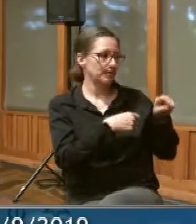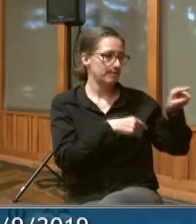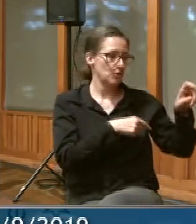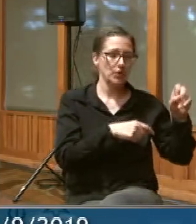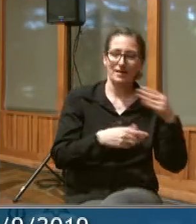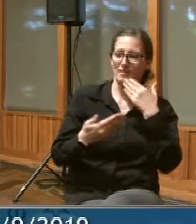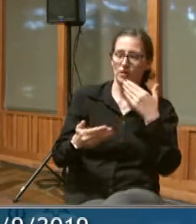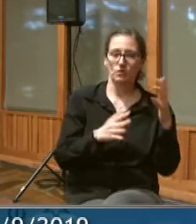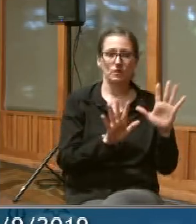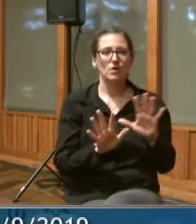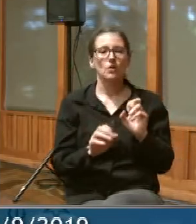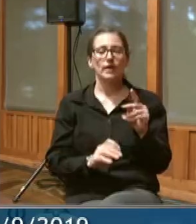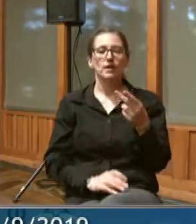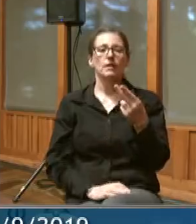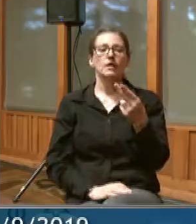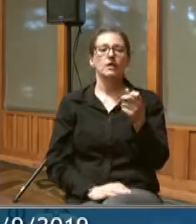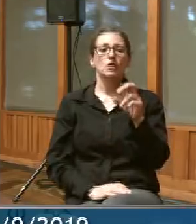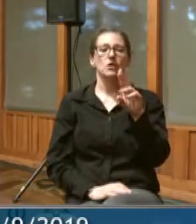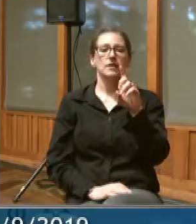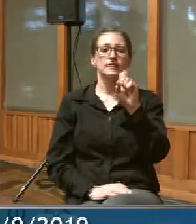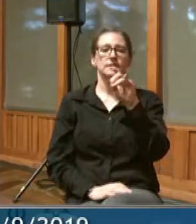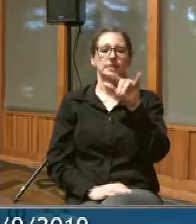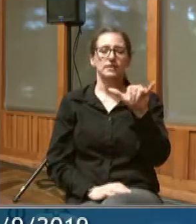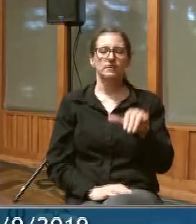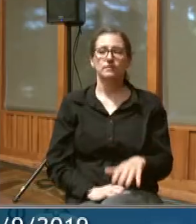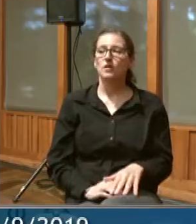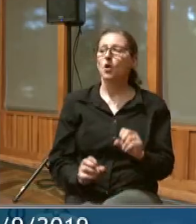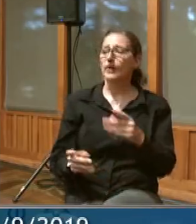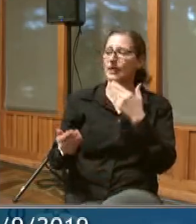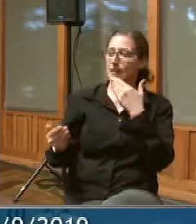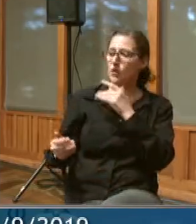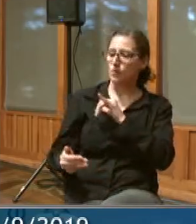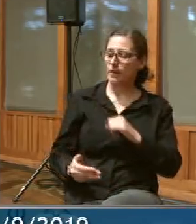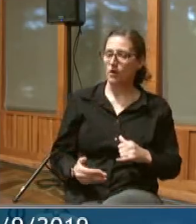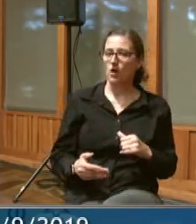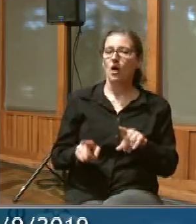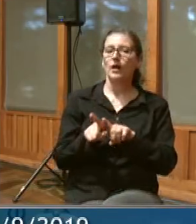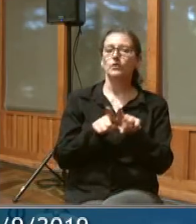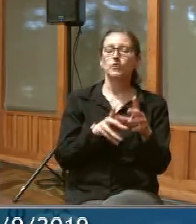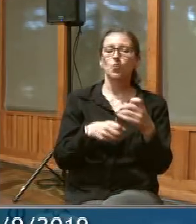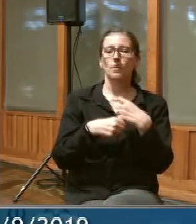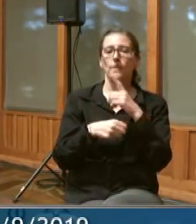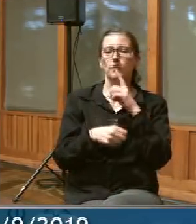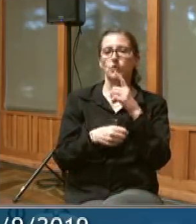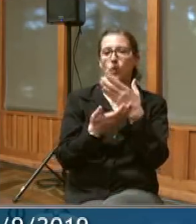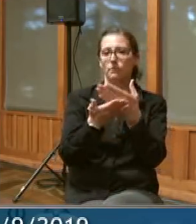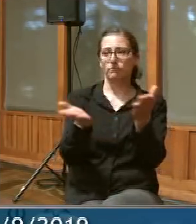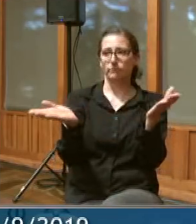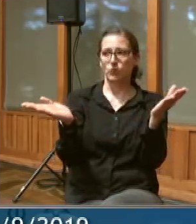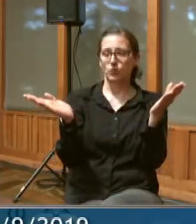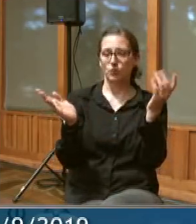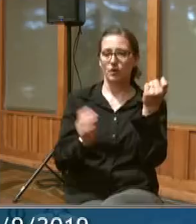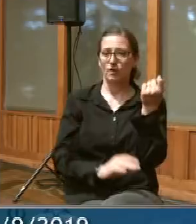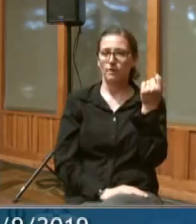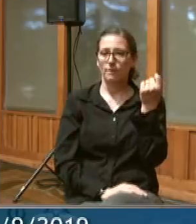ACTUALLY CAN I SAY ONE THING? THERE ARE PRINTED COPIES -- Wheeler: I'M CALLING ON COMMISSIONER HARDESTY.